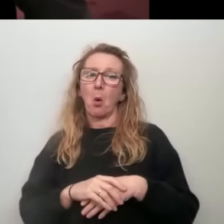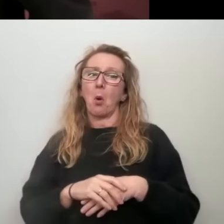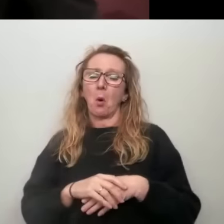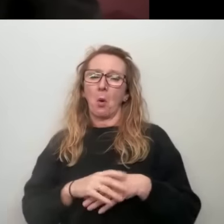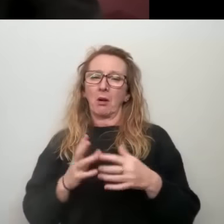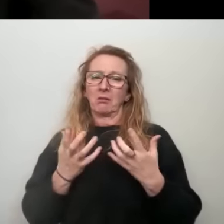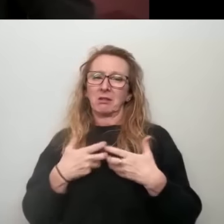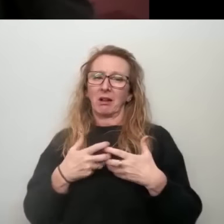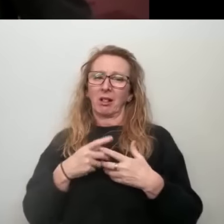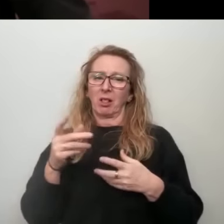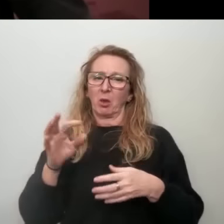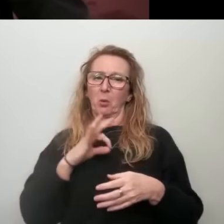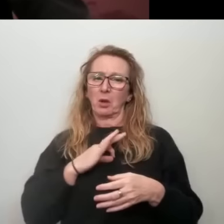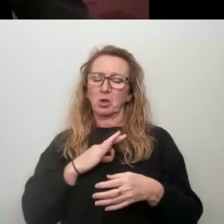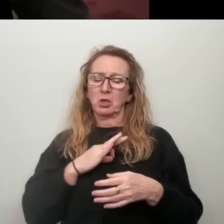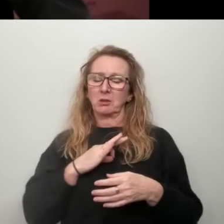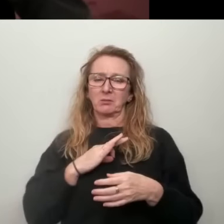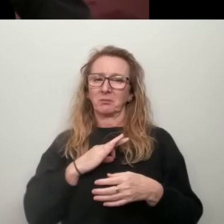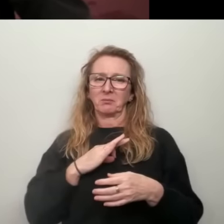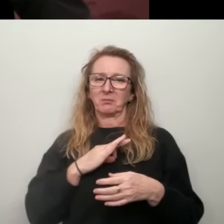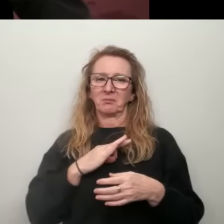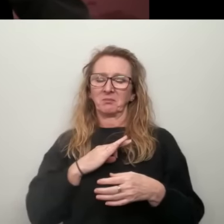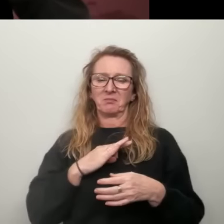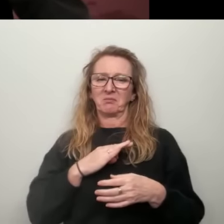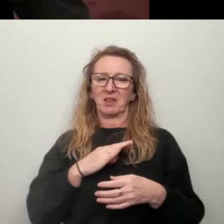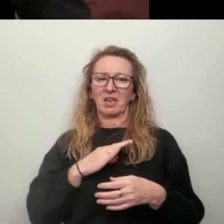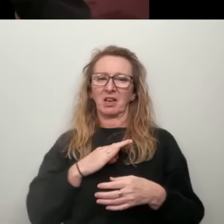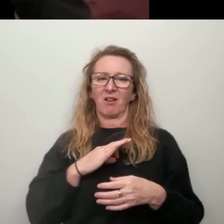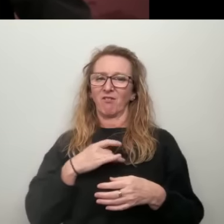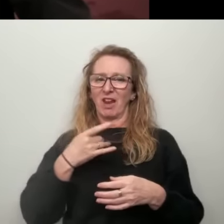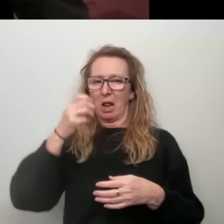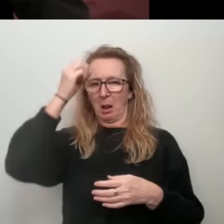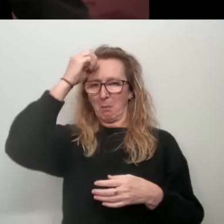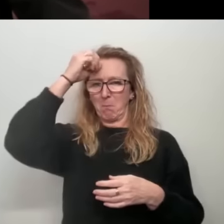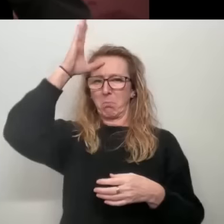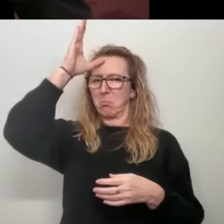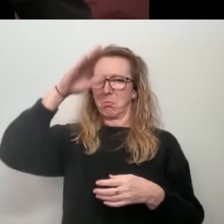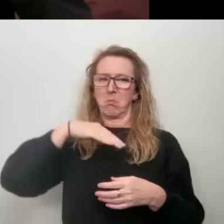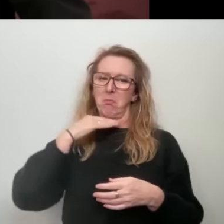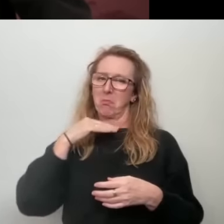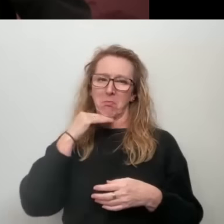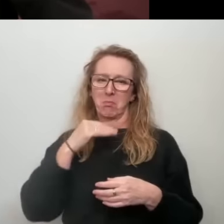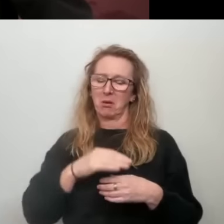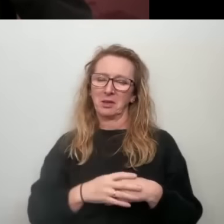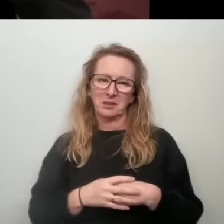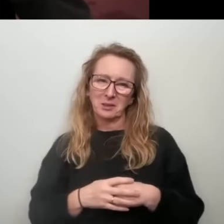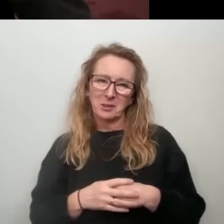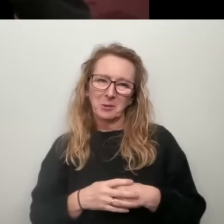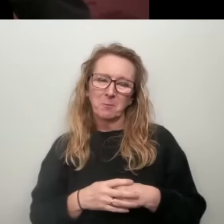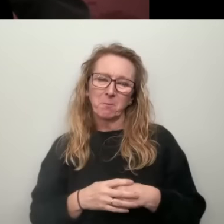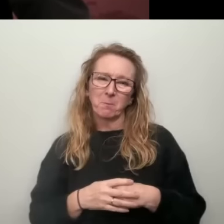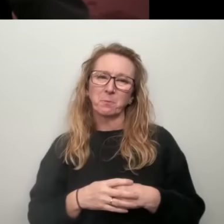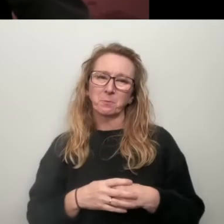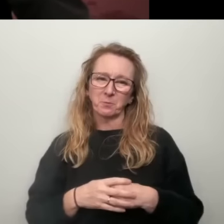And one I would feel I don't have the public liability to answer with confidence,